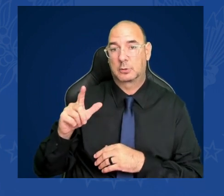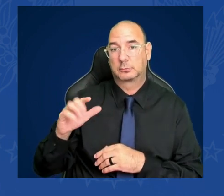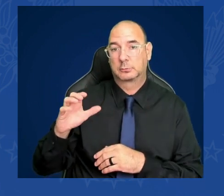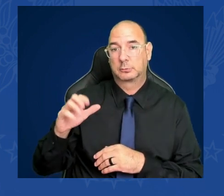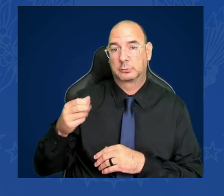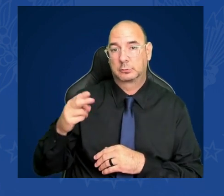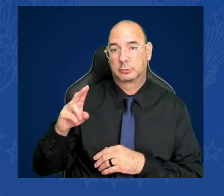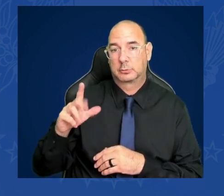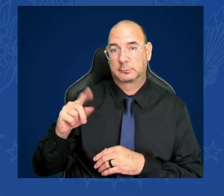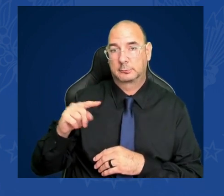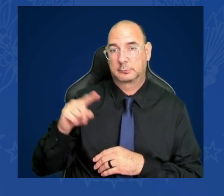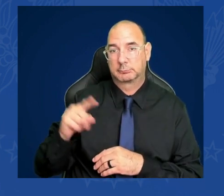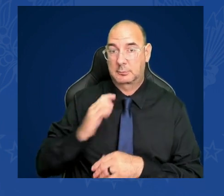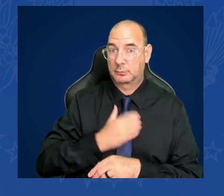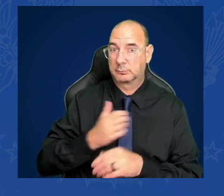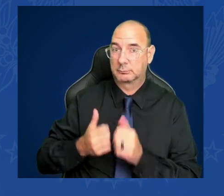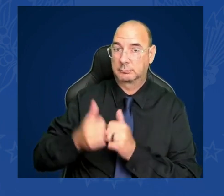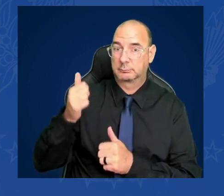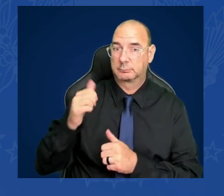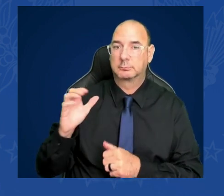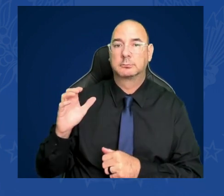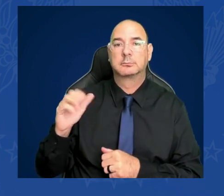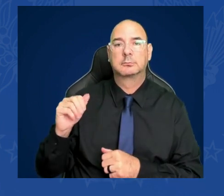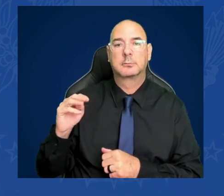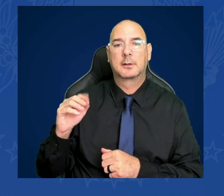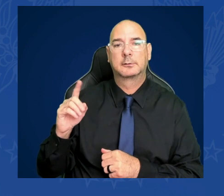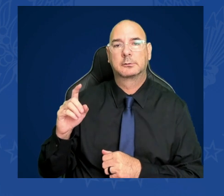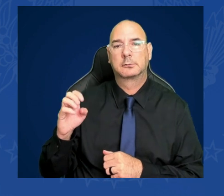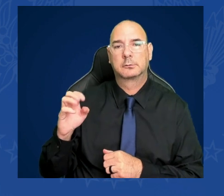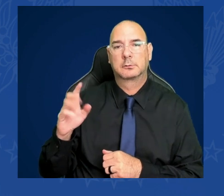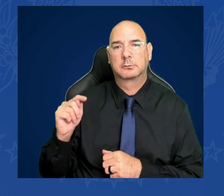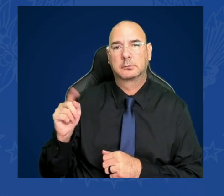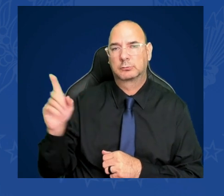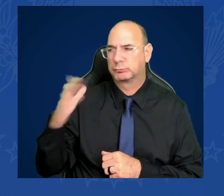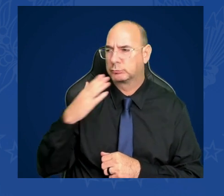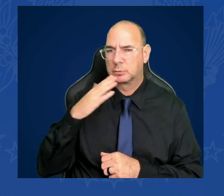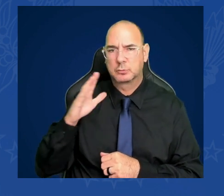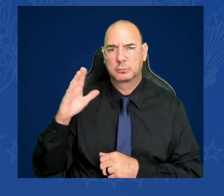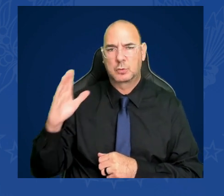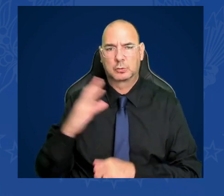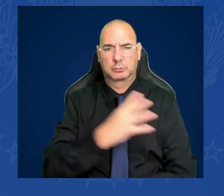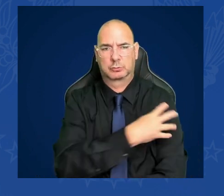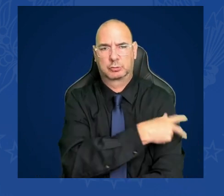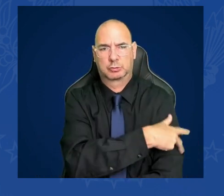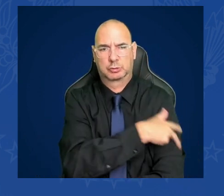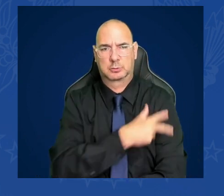Thank you, Admiral Schulz, for your distinguished leadership, for the honor you bring to the Coast Guard